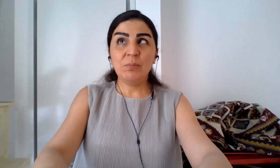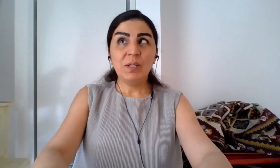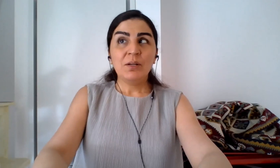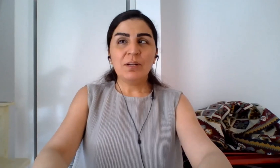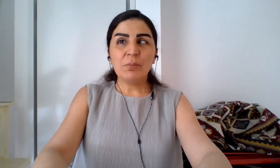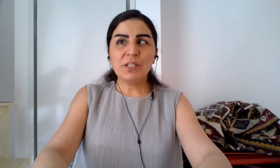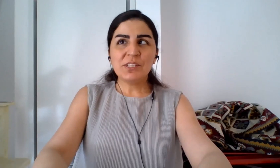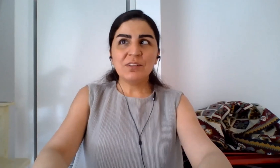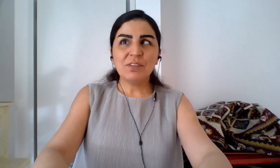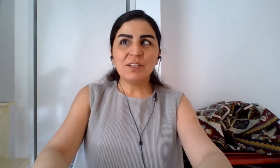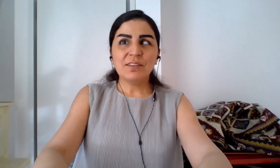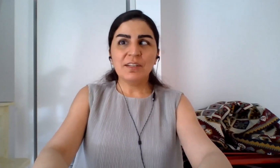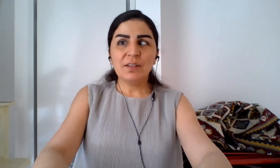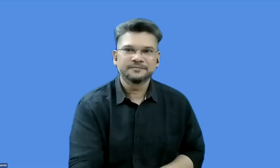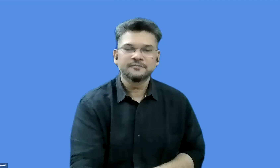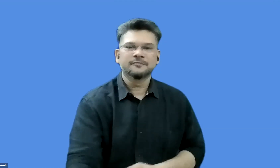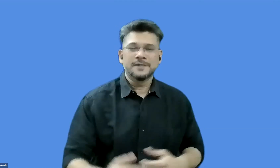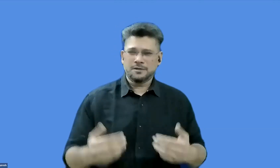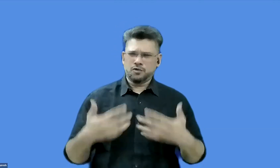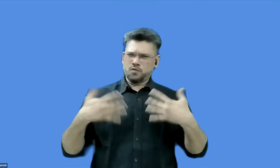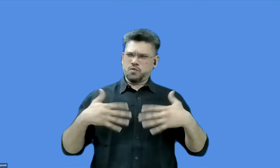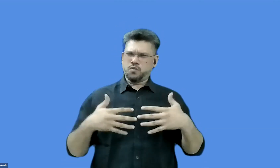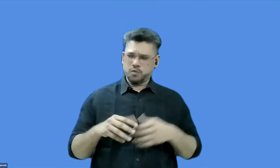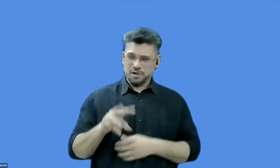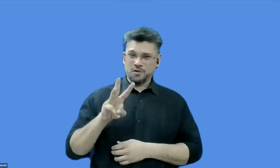and. >> ELHAM YOUSSEFIAN: Thank you.